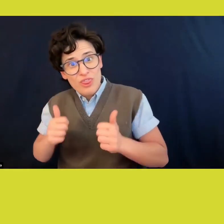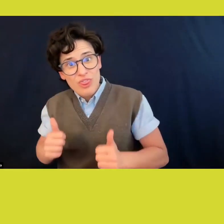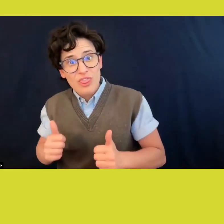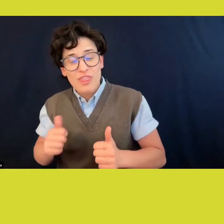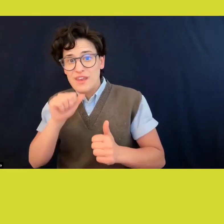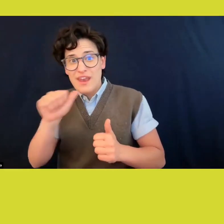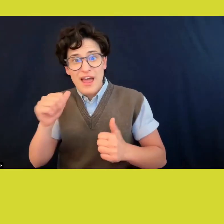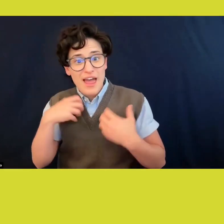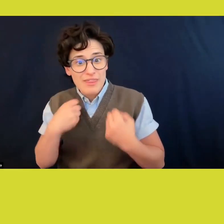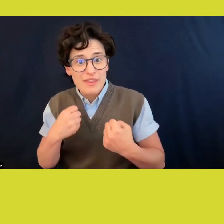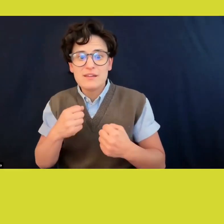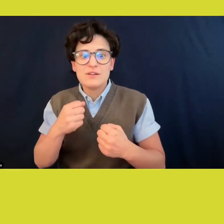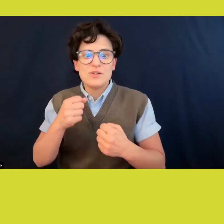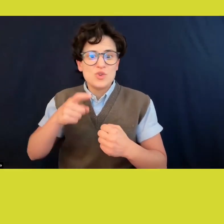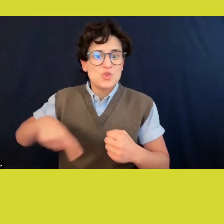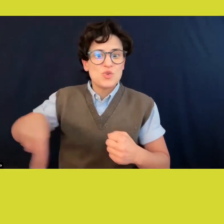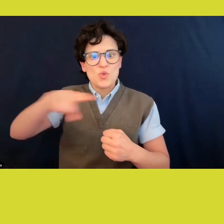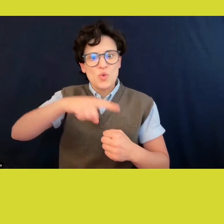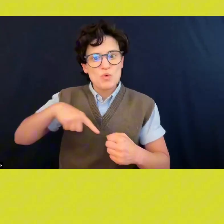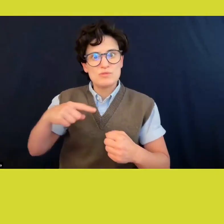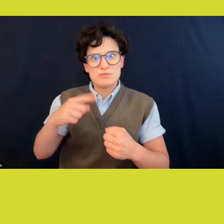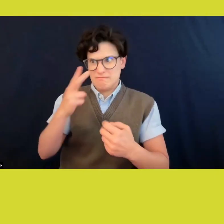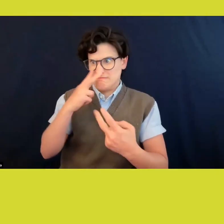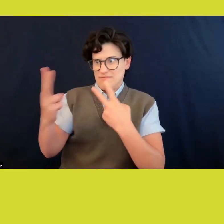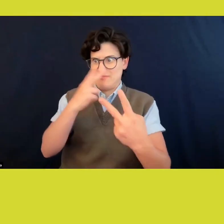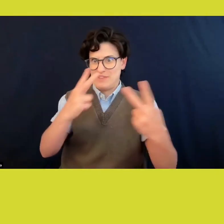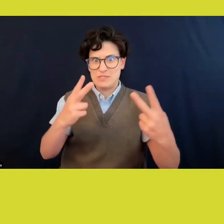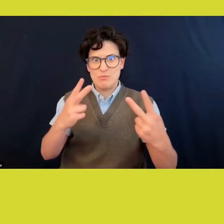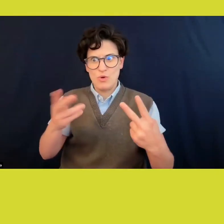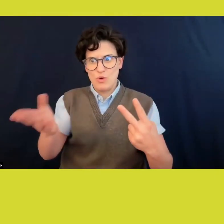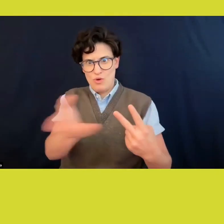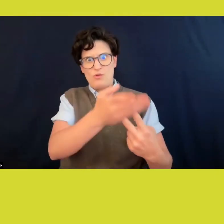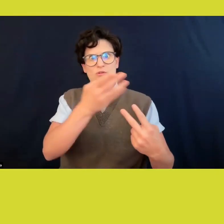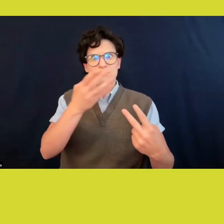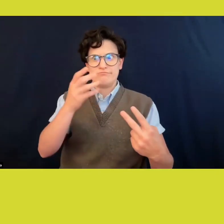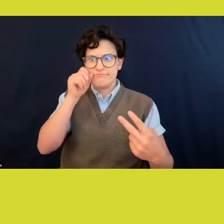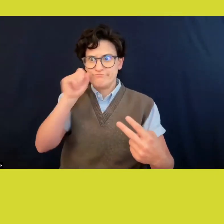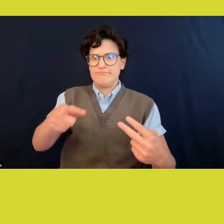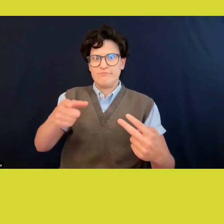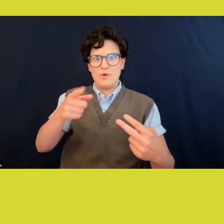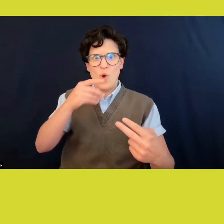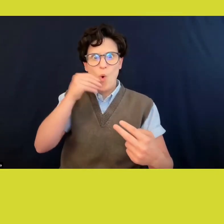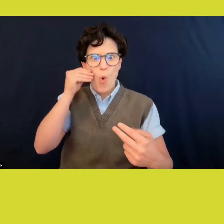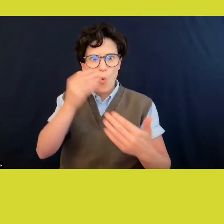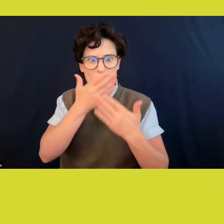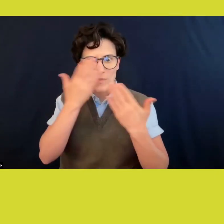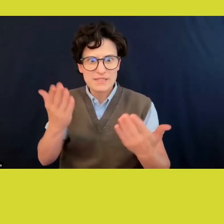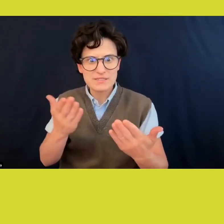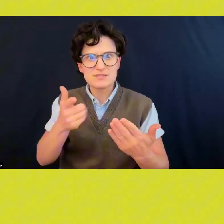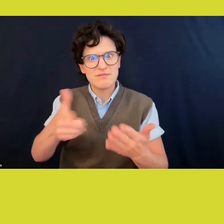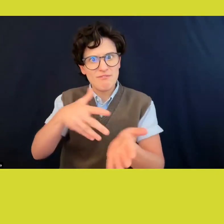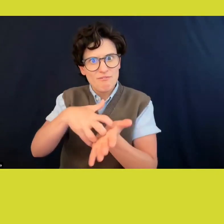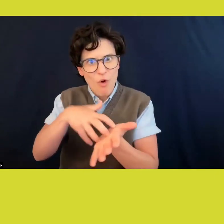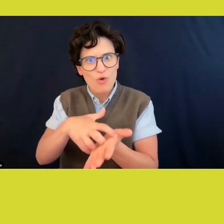vulnerable people that we see. And that group, by the way, is only about 20% of the overall homeless